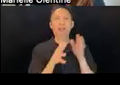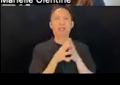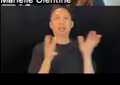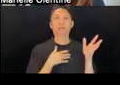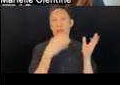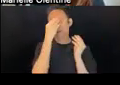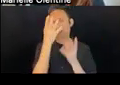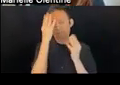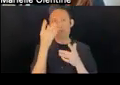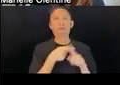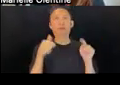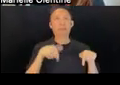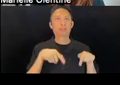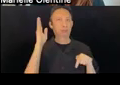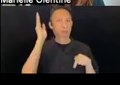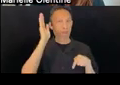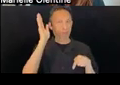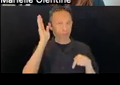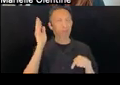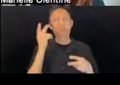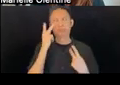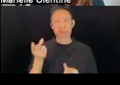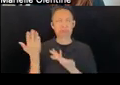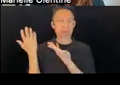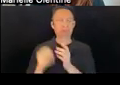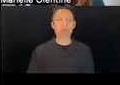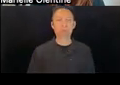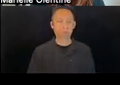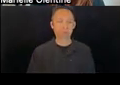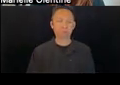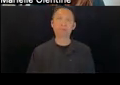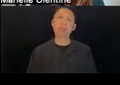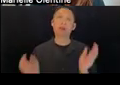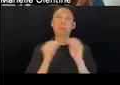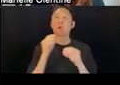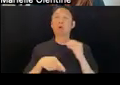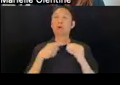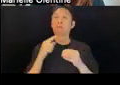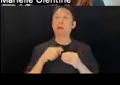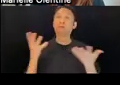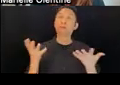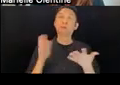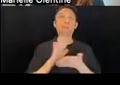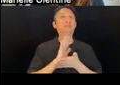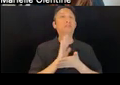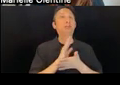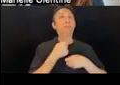2022, I was a film festival programmer and I was also an independent consultant and I made my money,